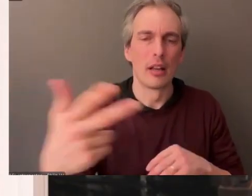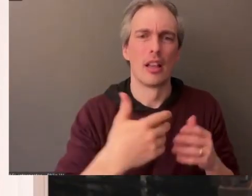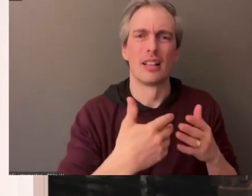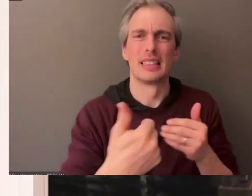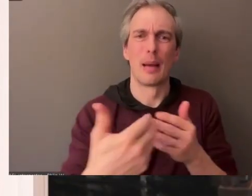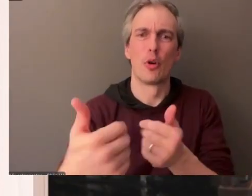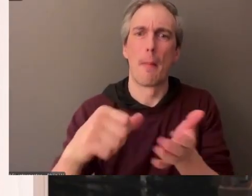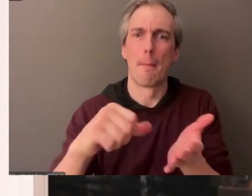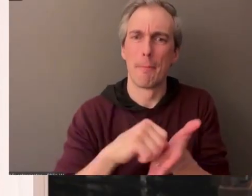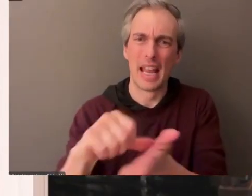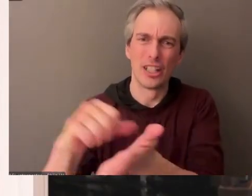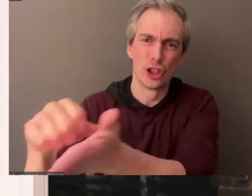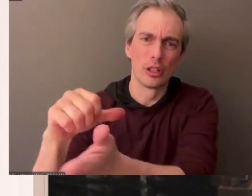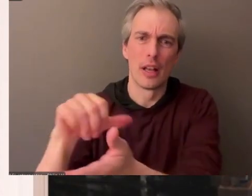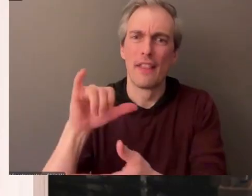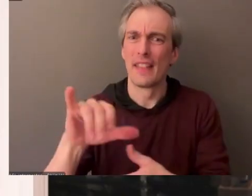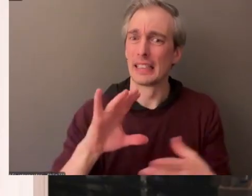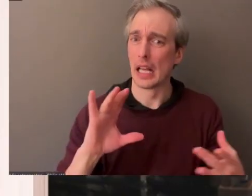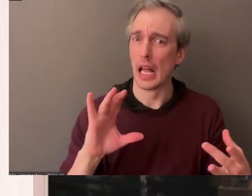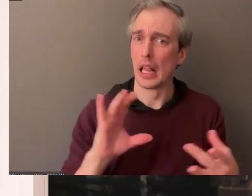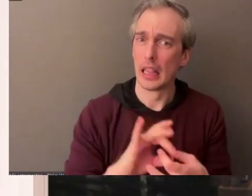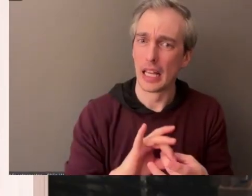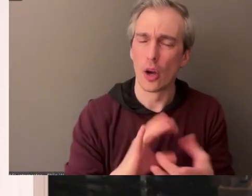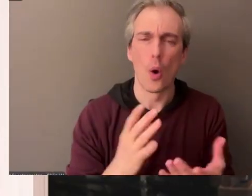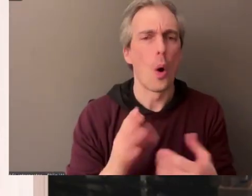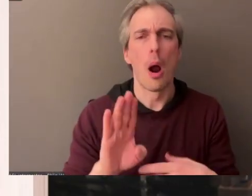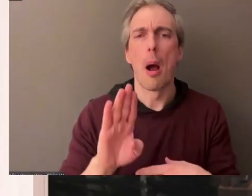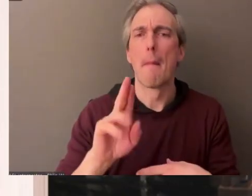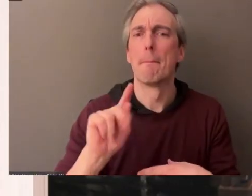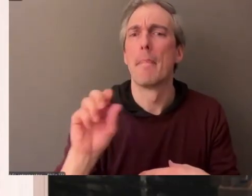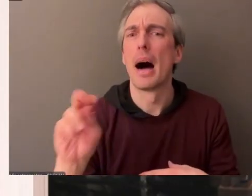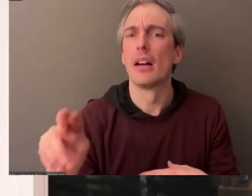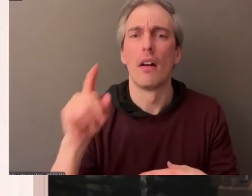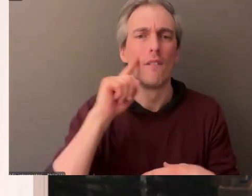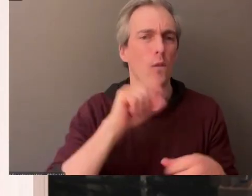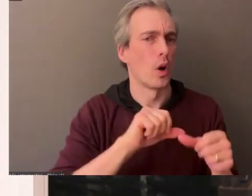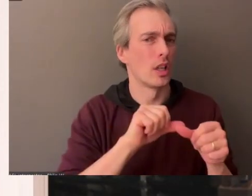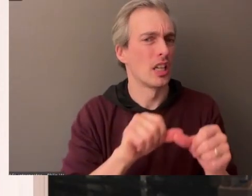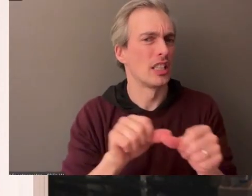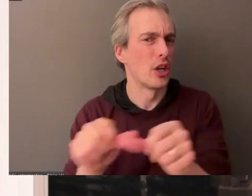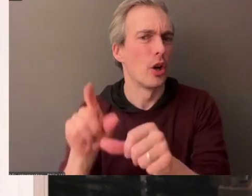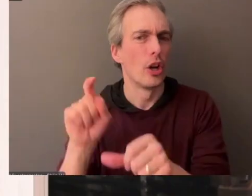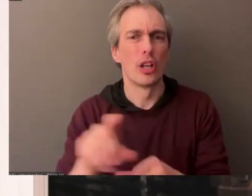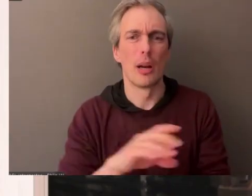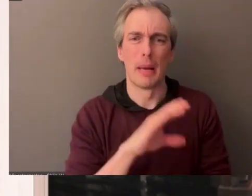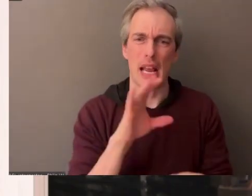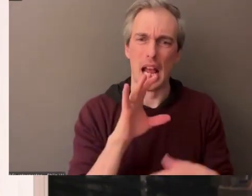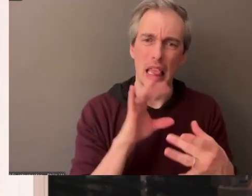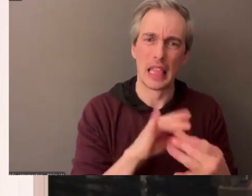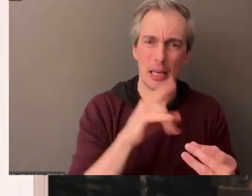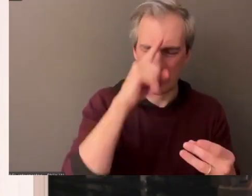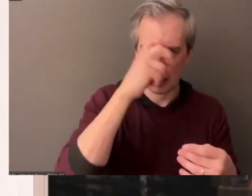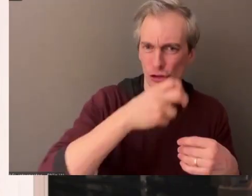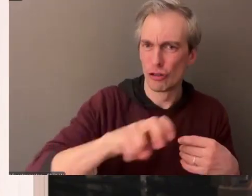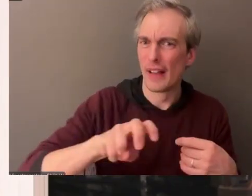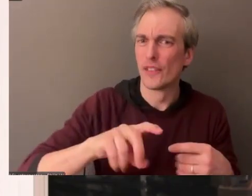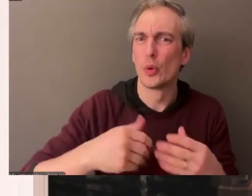Should it be a link? Because they're going to a separate page? Or is it a button, because it's all part of the same form? You start to answer questions about that.